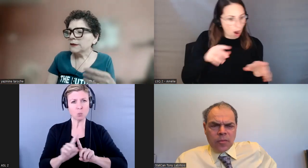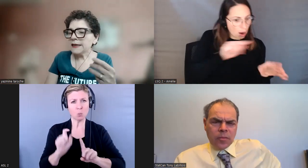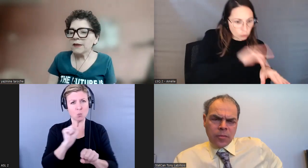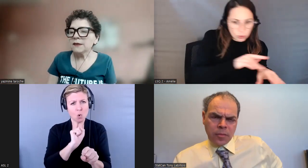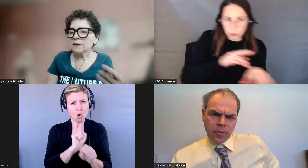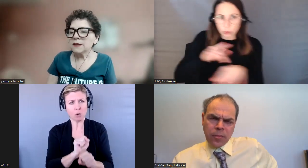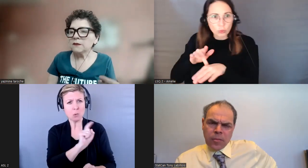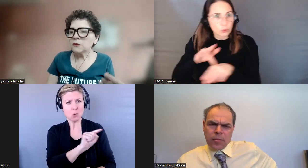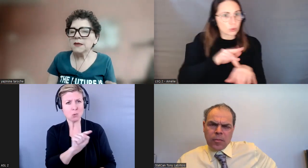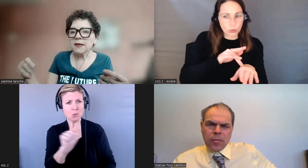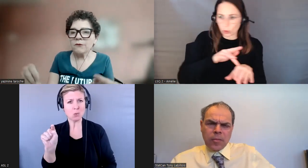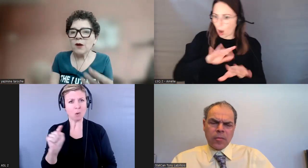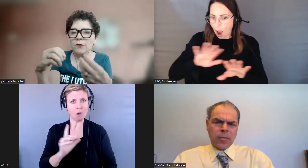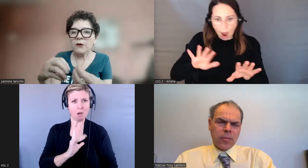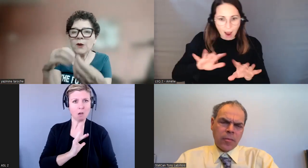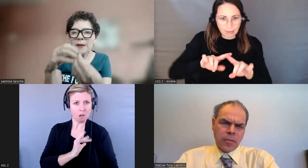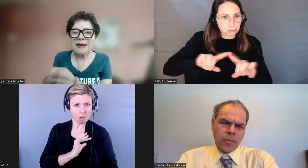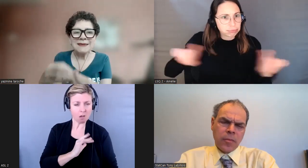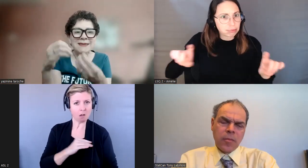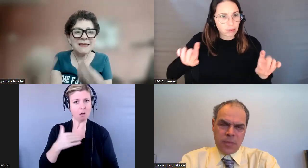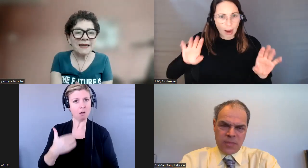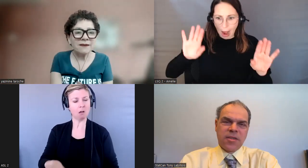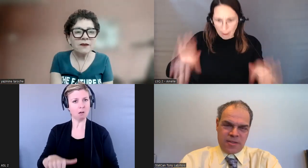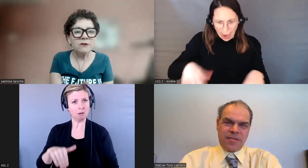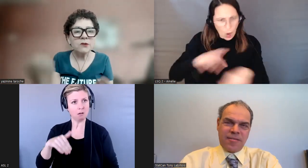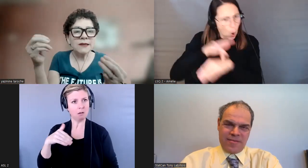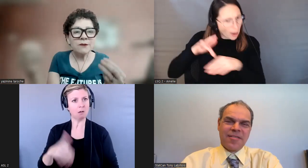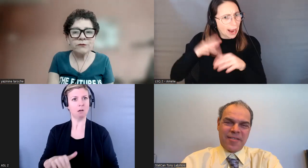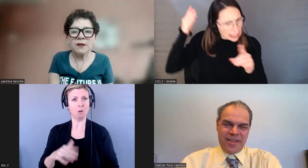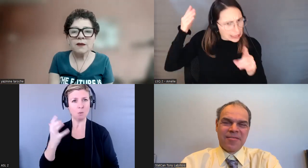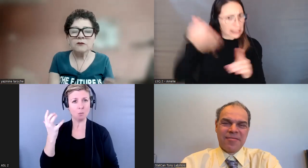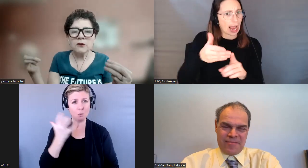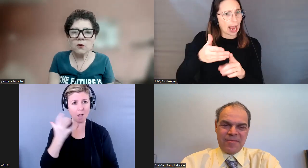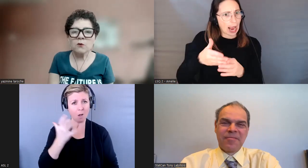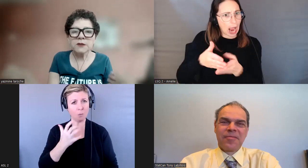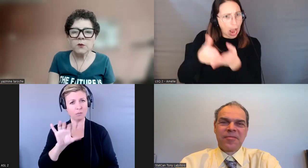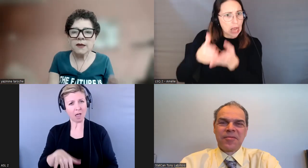the opportunity to work in files that are going to have a direct impact on the lives